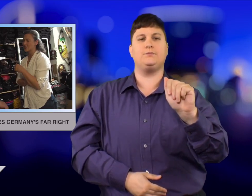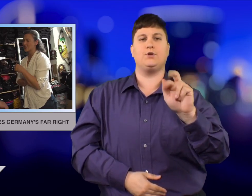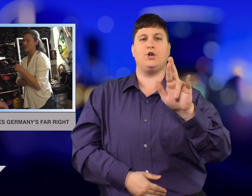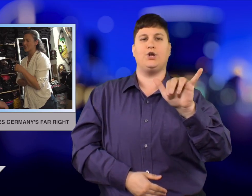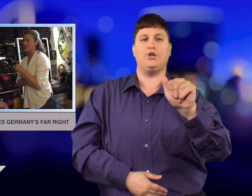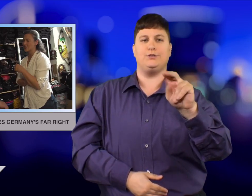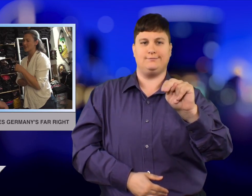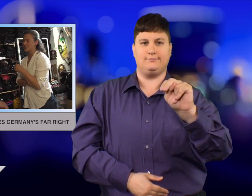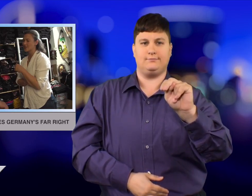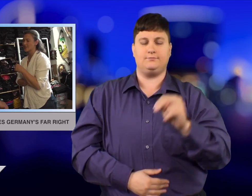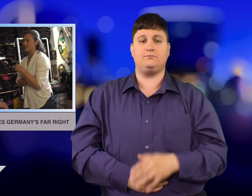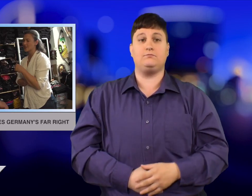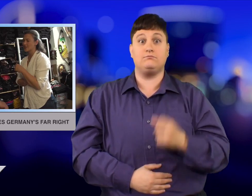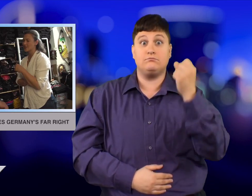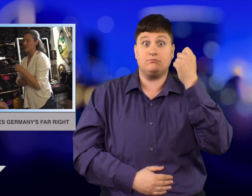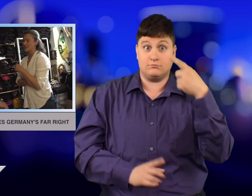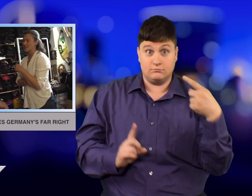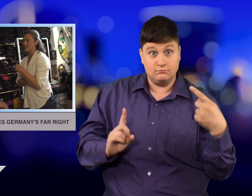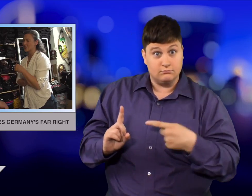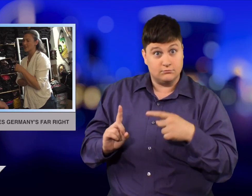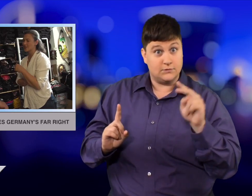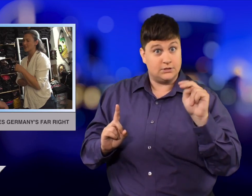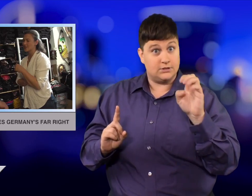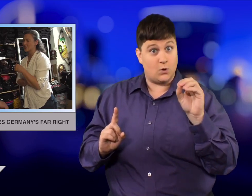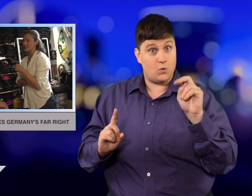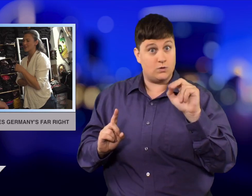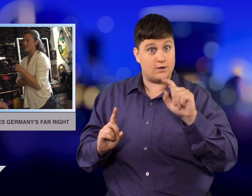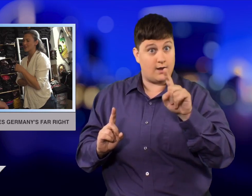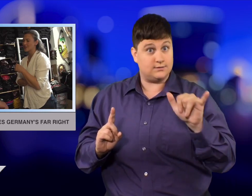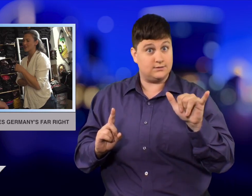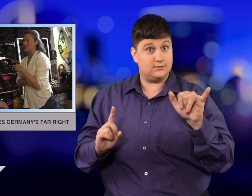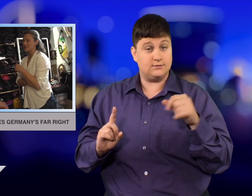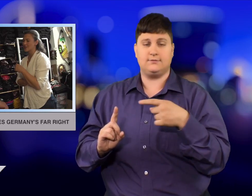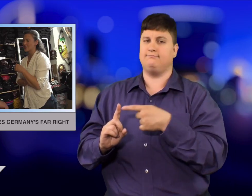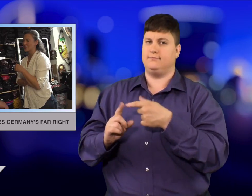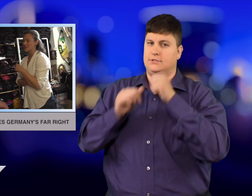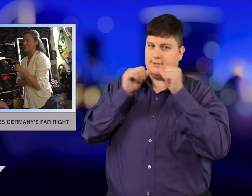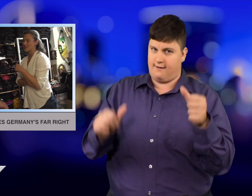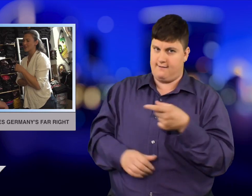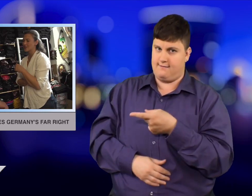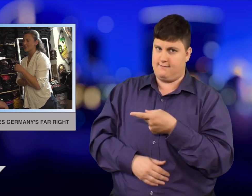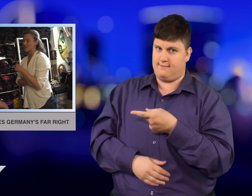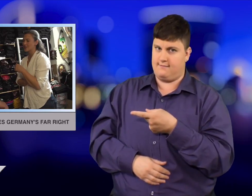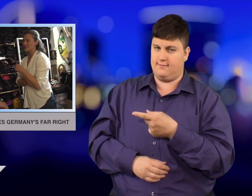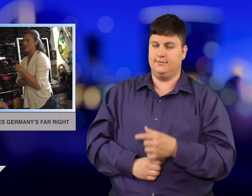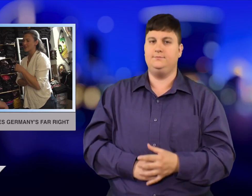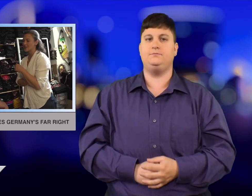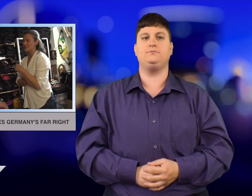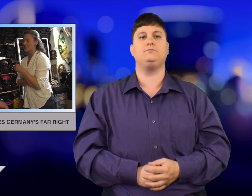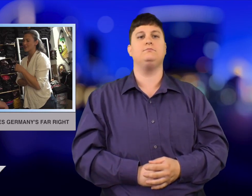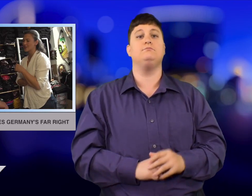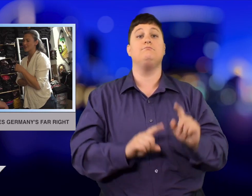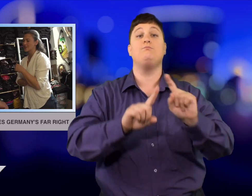around his neck but he denies he's a neo-Nazi.